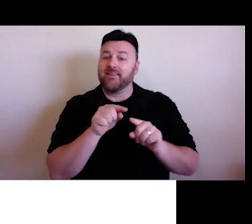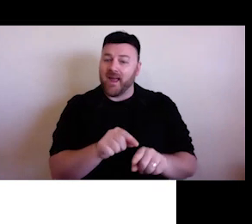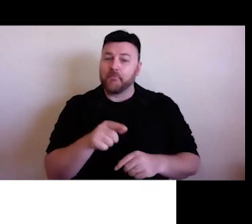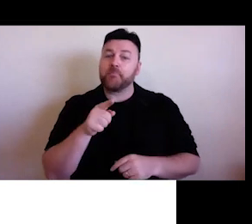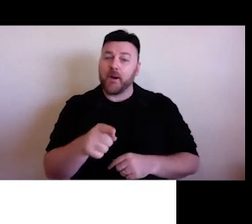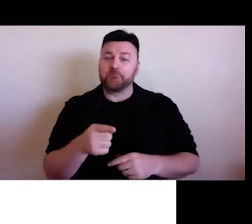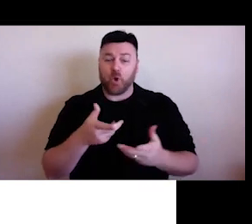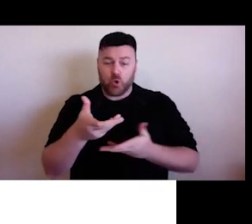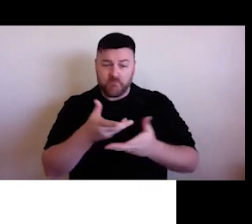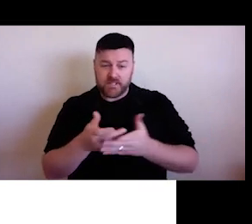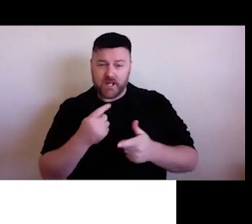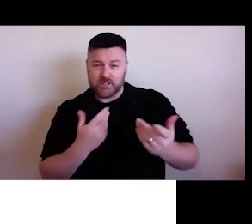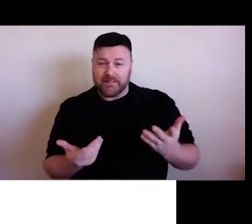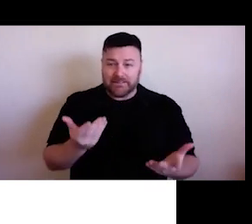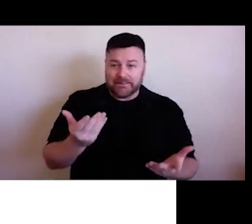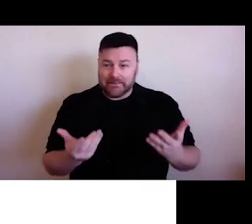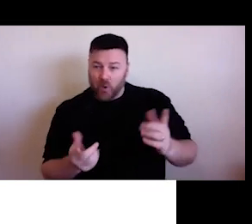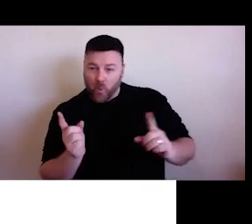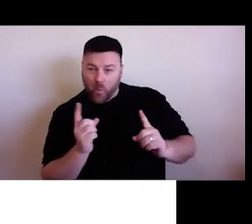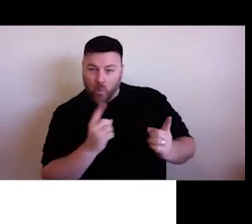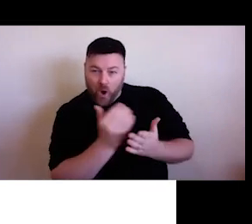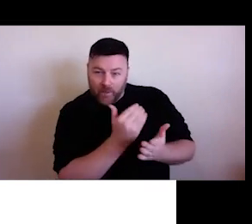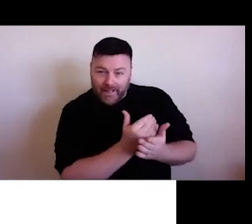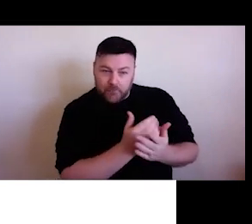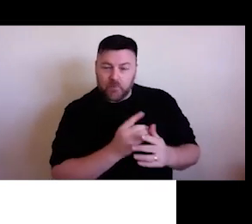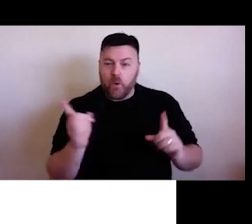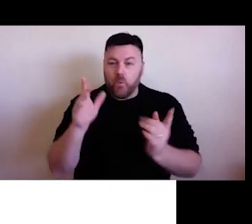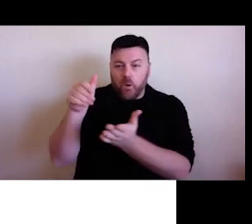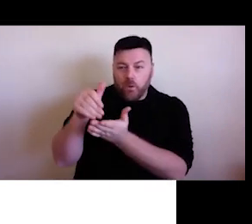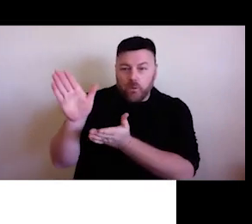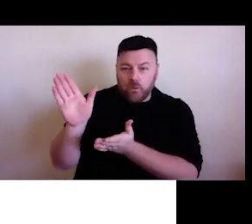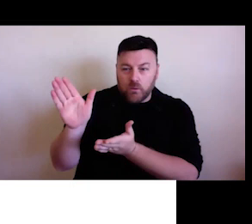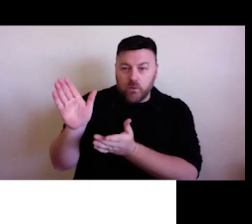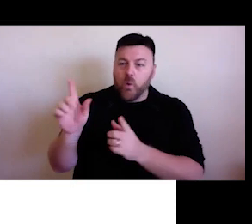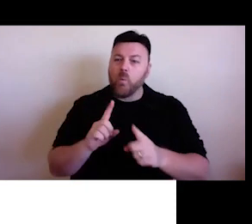between what do we keep, what do we let go of and what do we grow - what